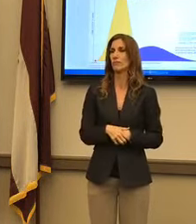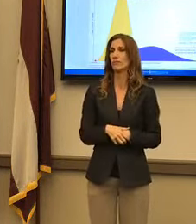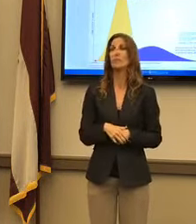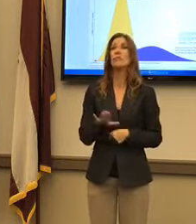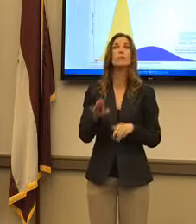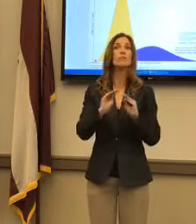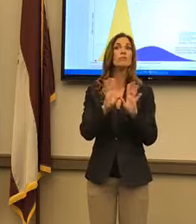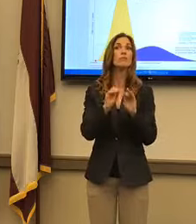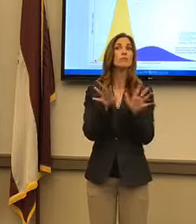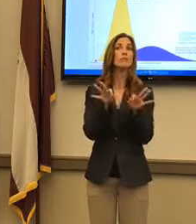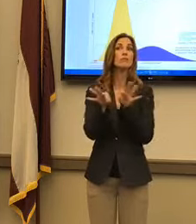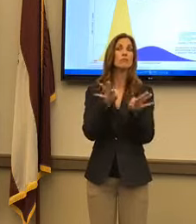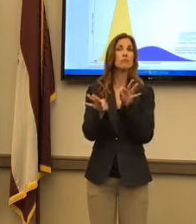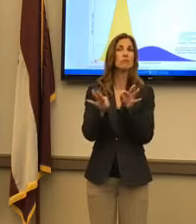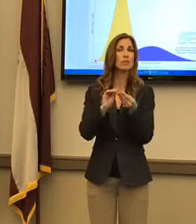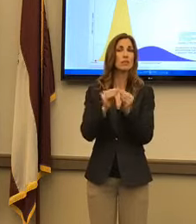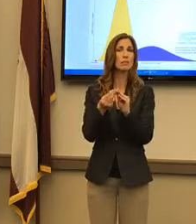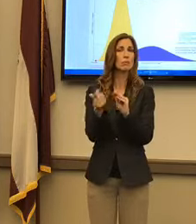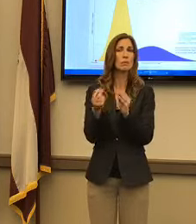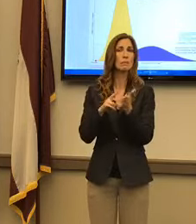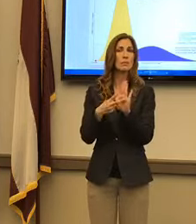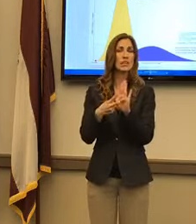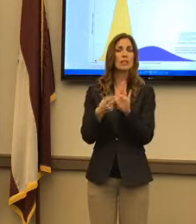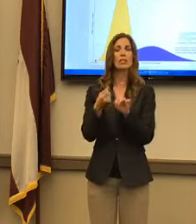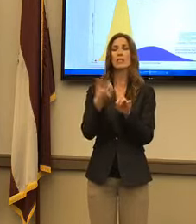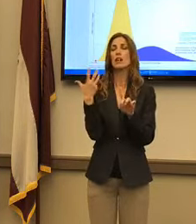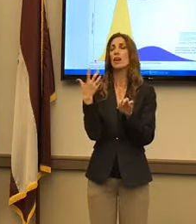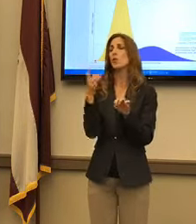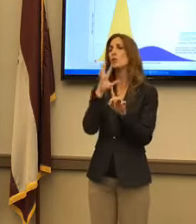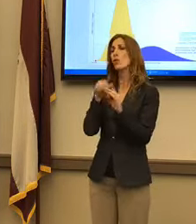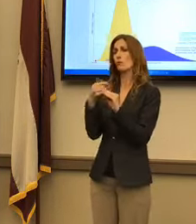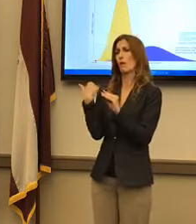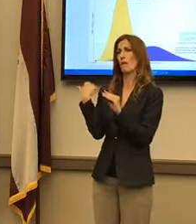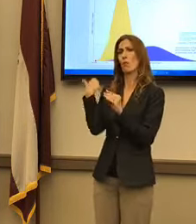this number a little bit as we have talked about the the information on